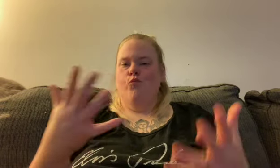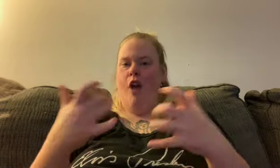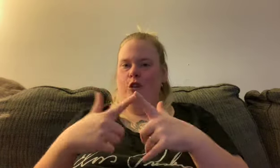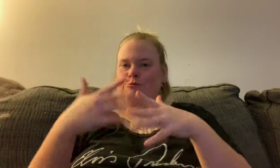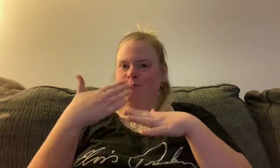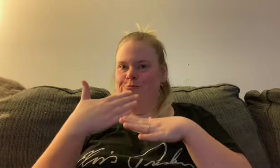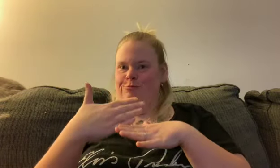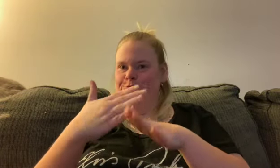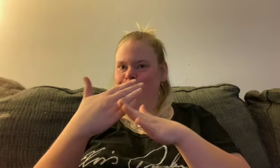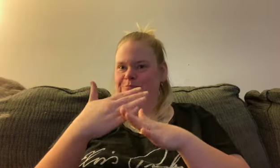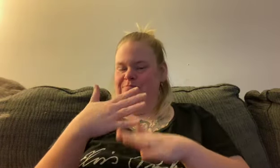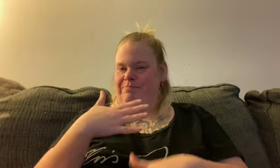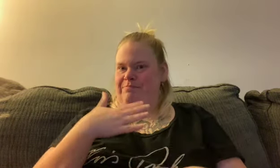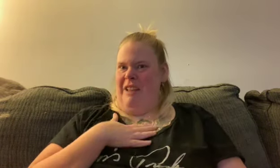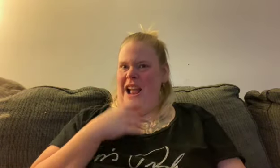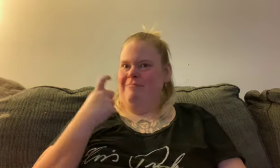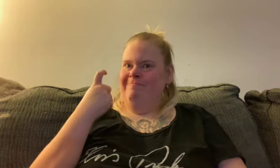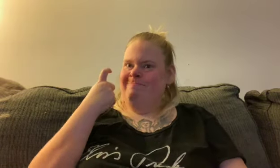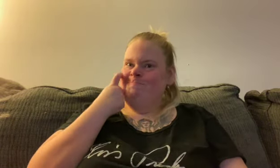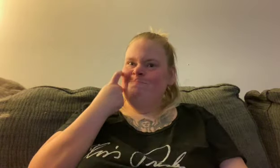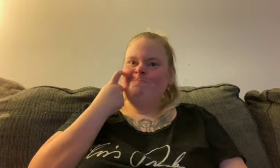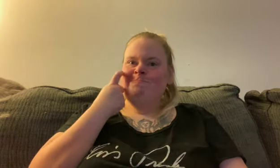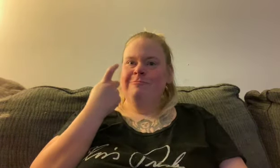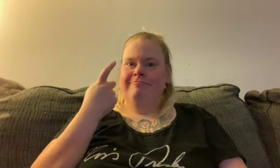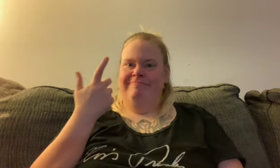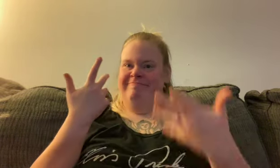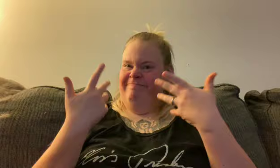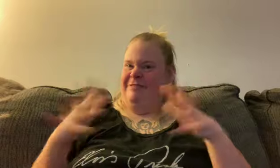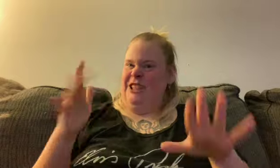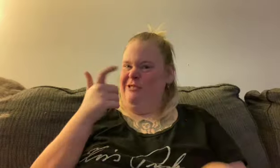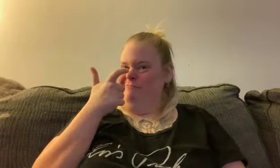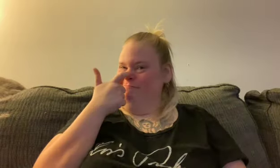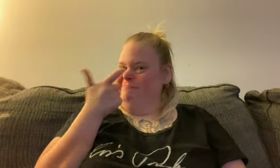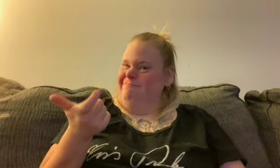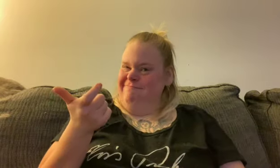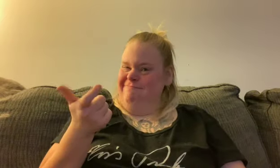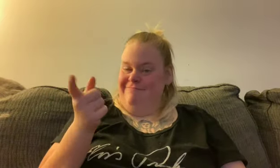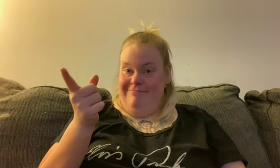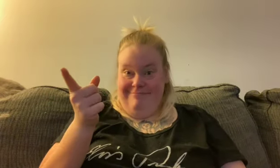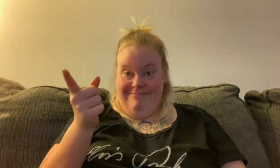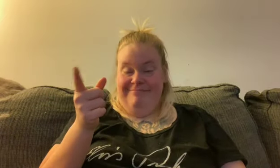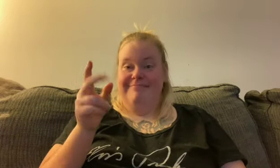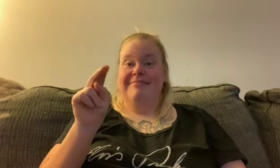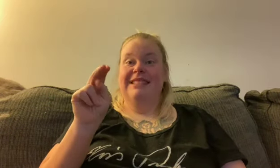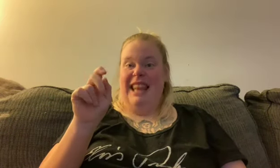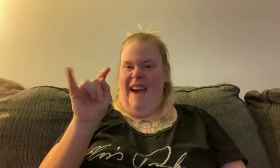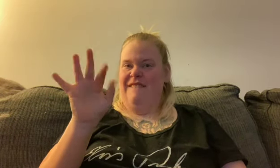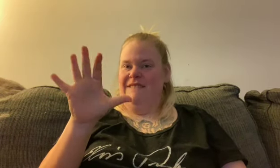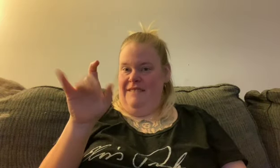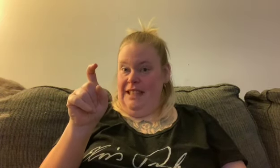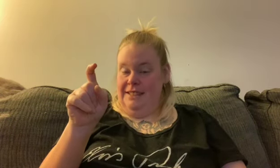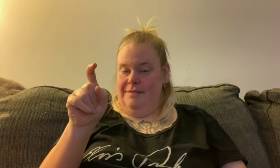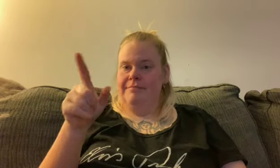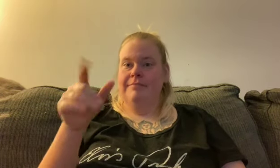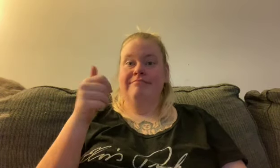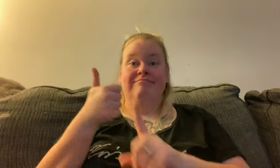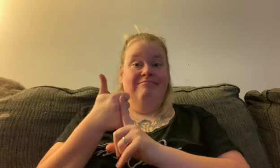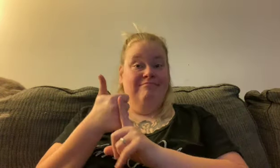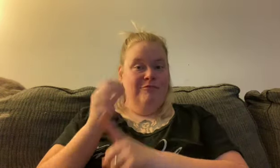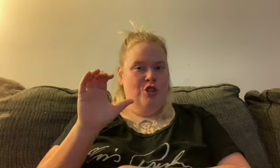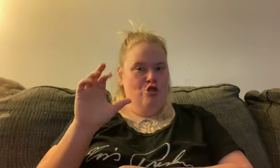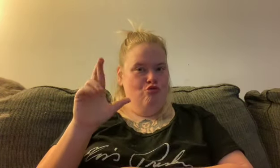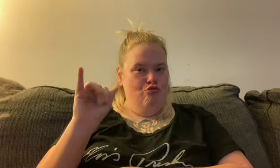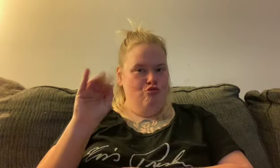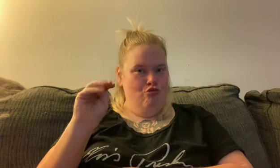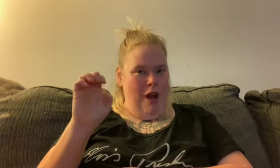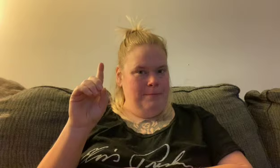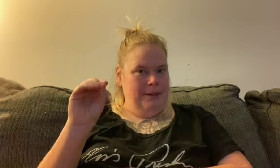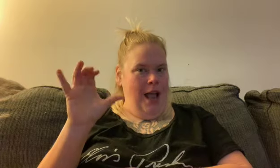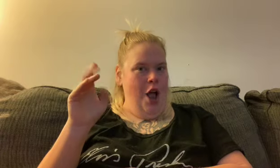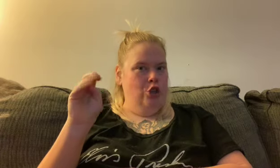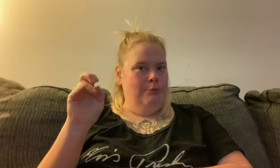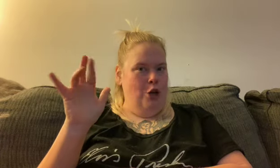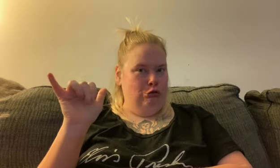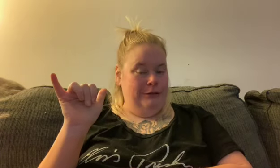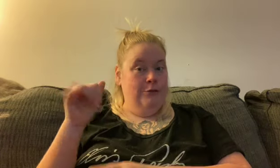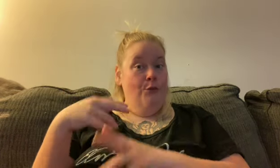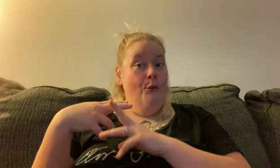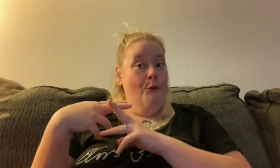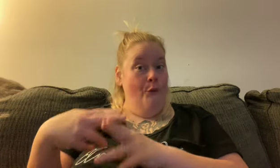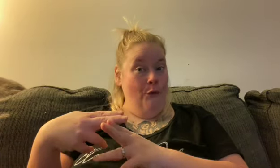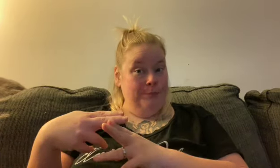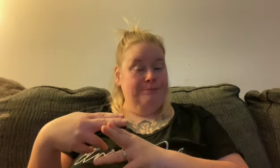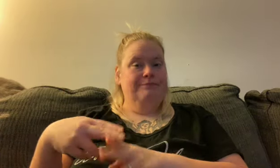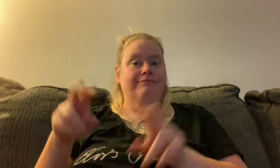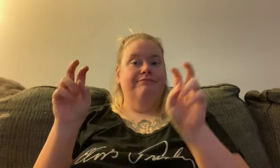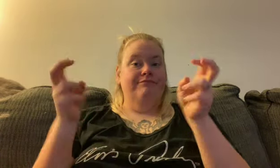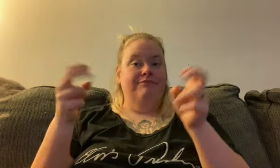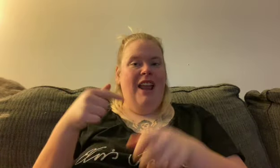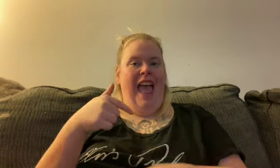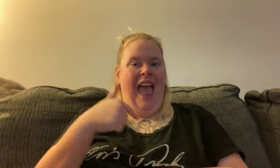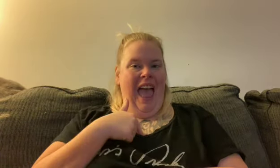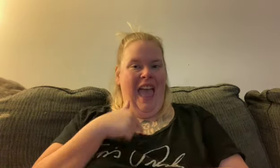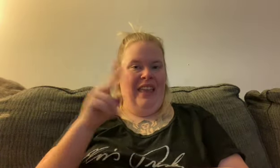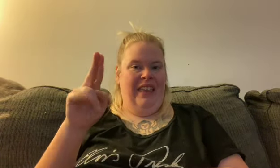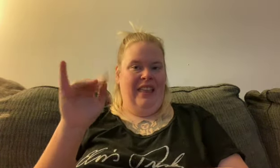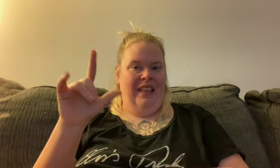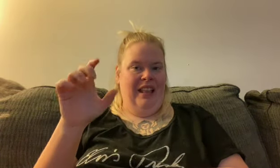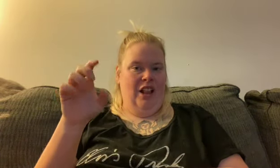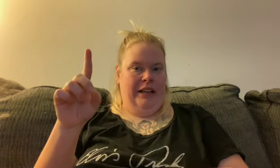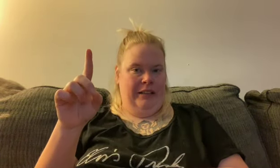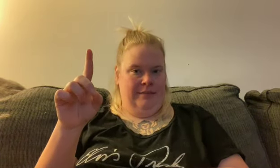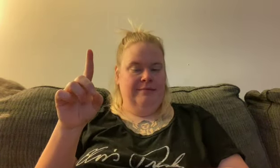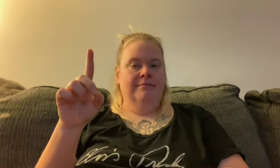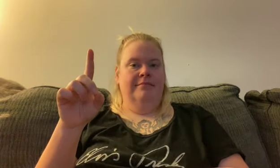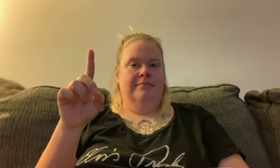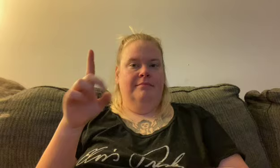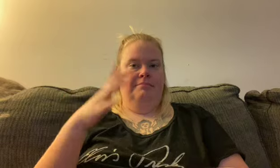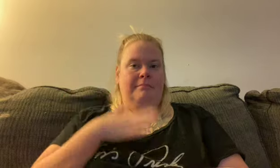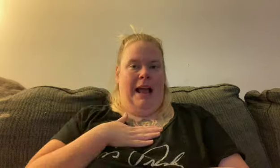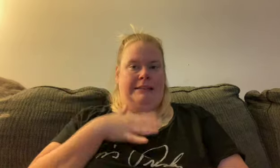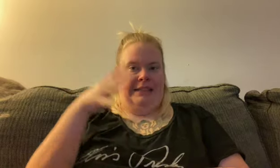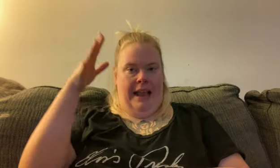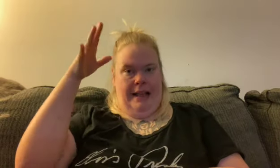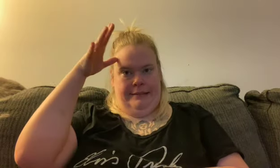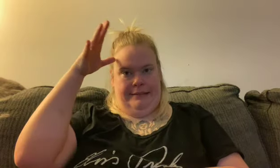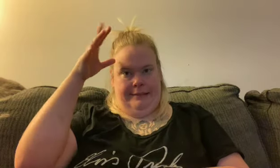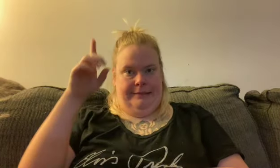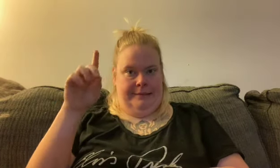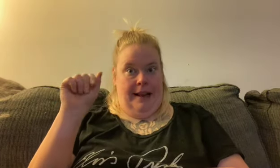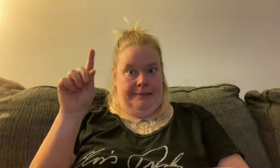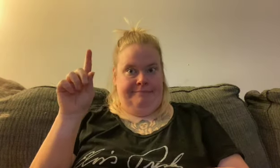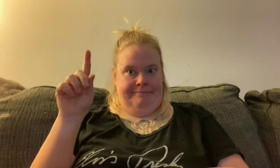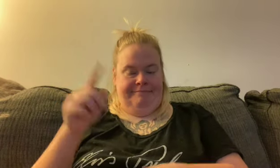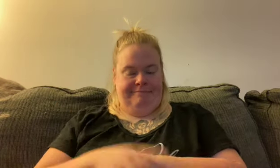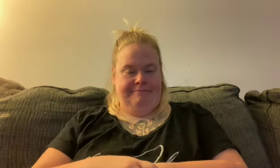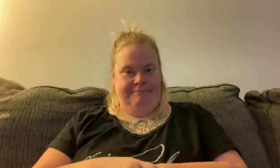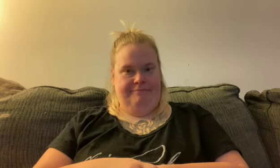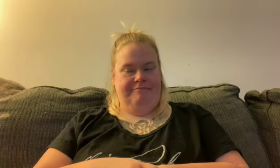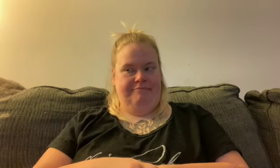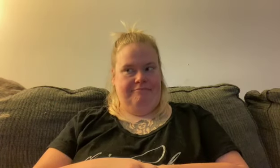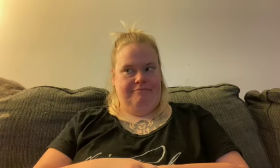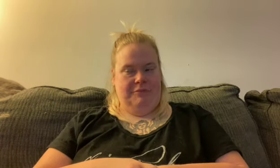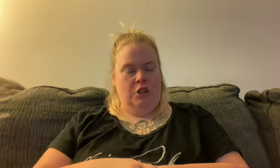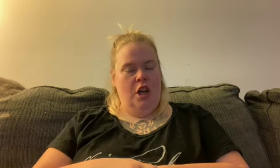I want to share my review of the most recent crime documentary I just watched, called "I Killed My Dad".